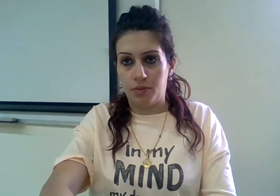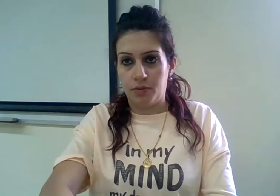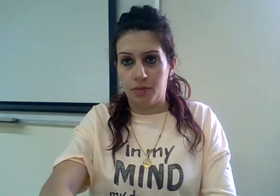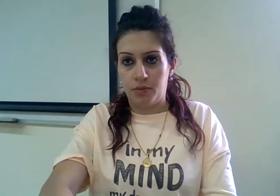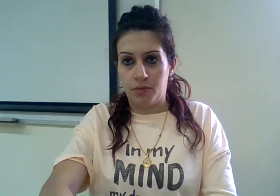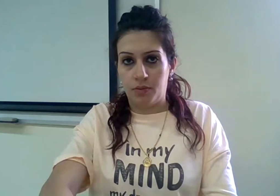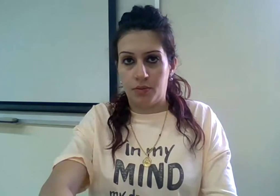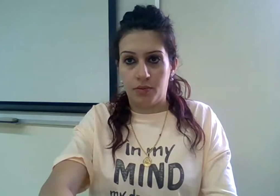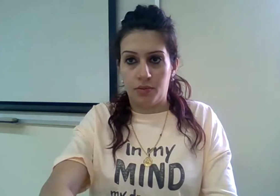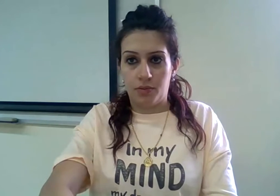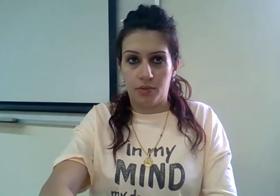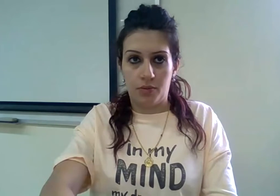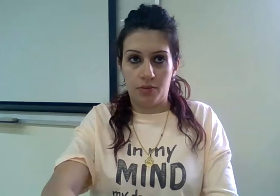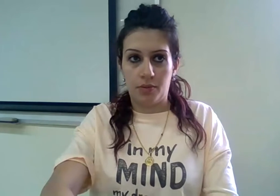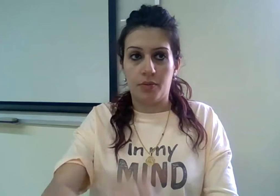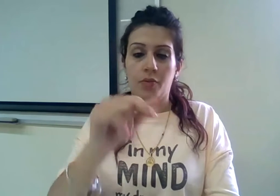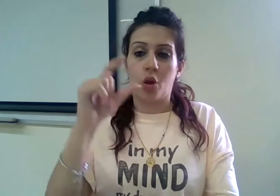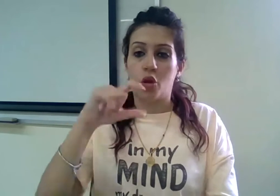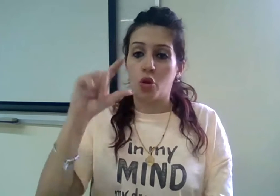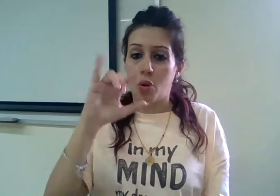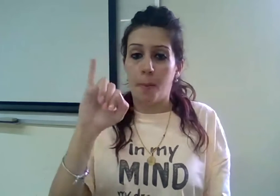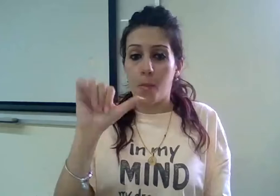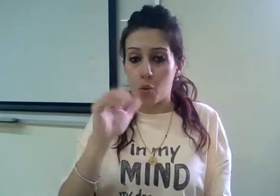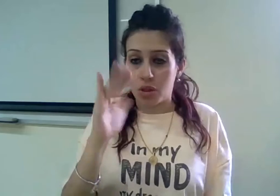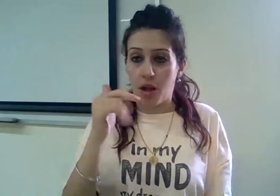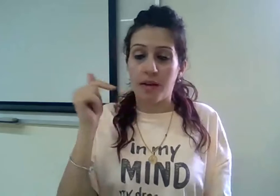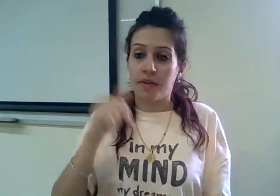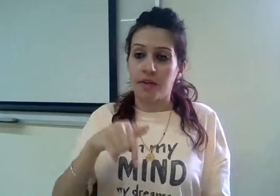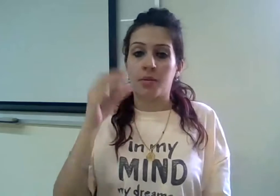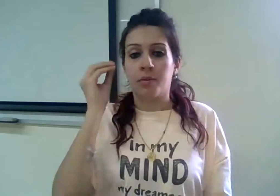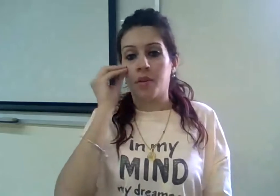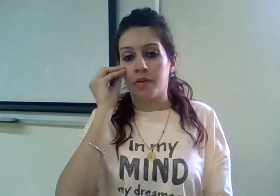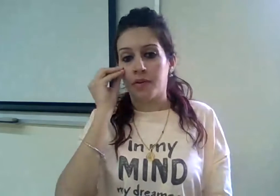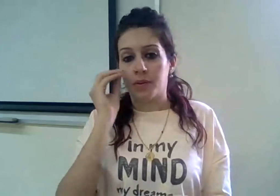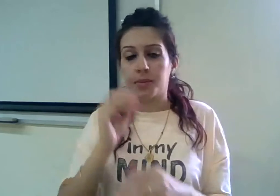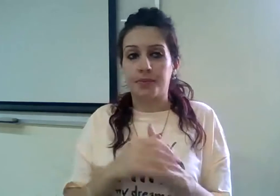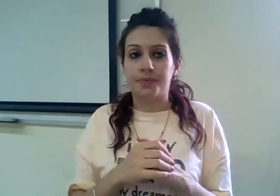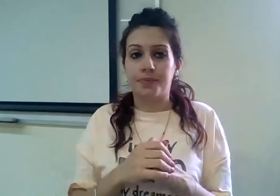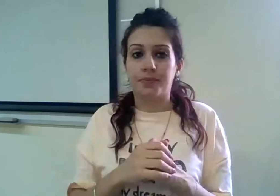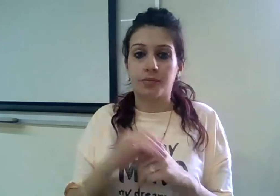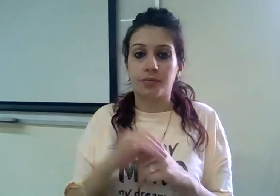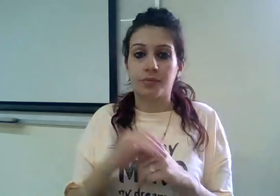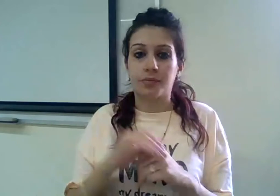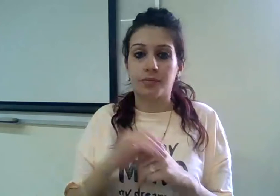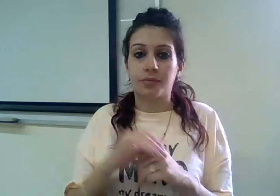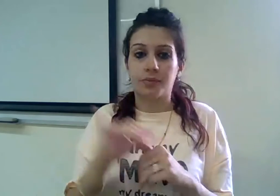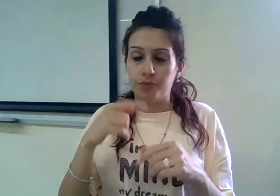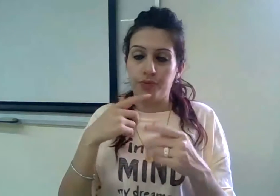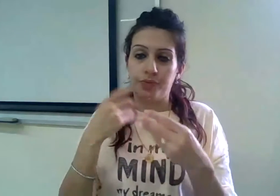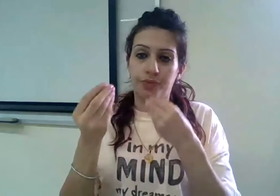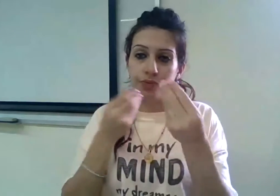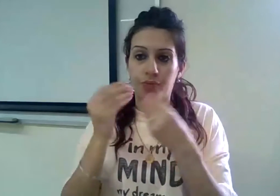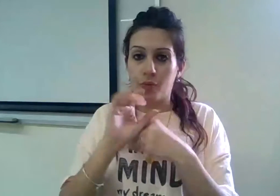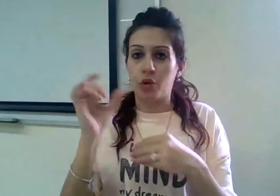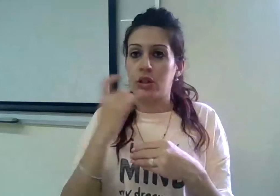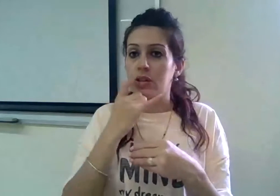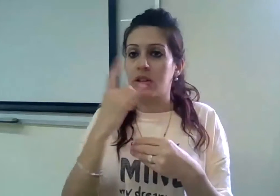And Dr. Musa will now frame our today's session under the 10 Year Strategy for Inclusive Education.